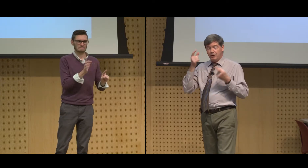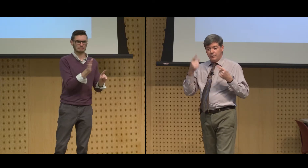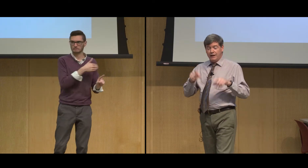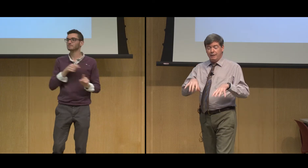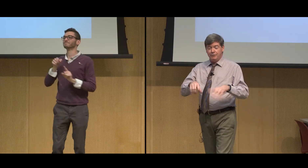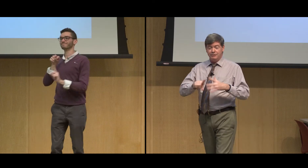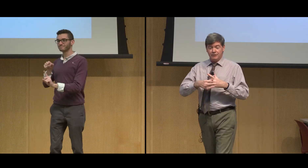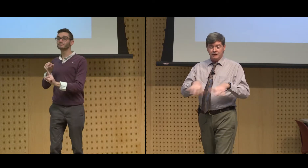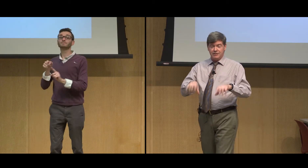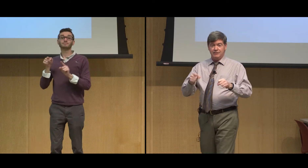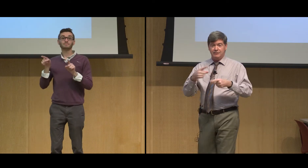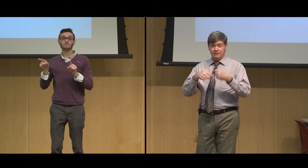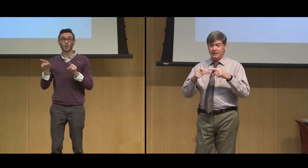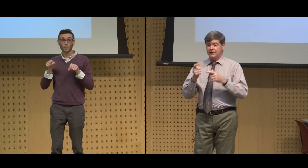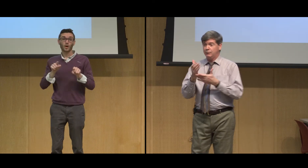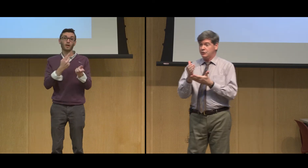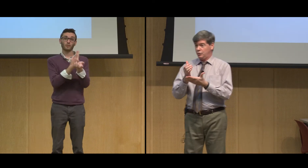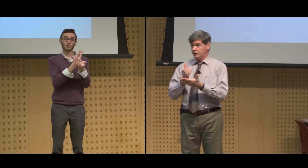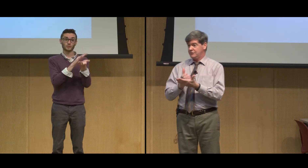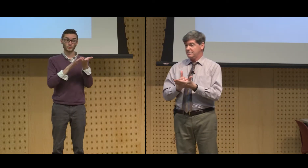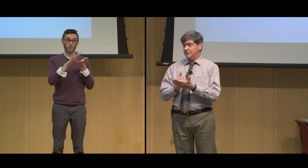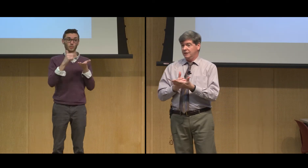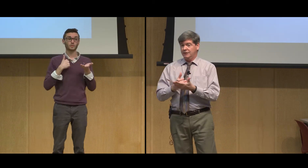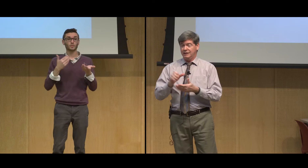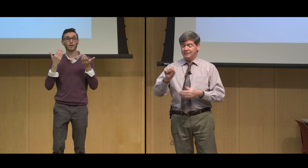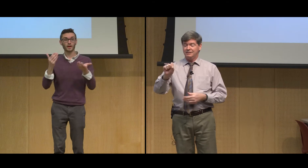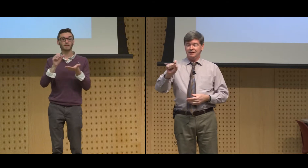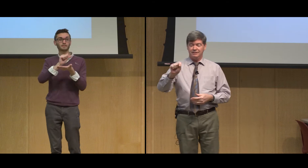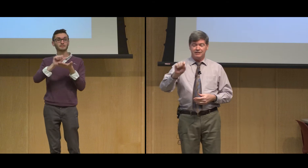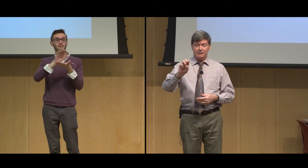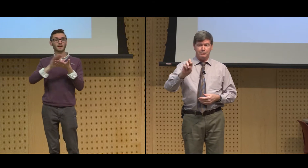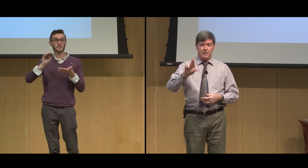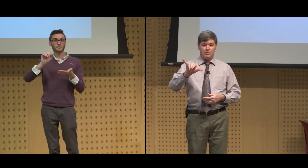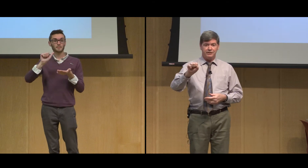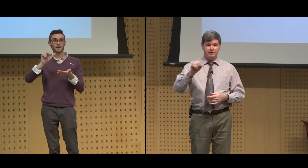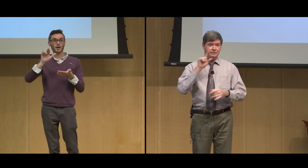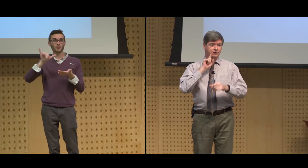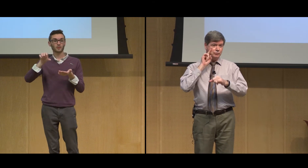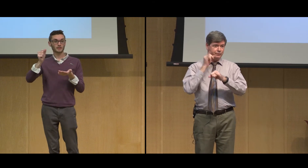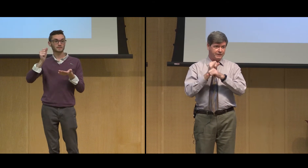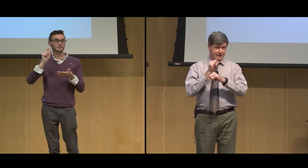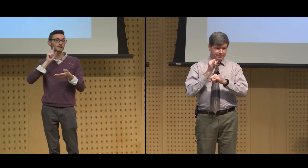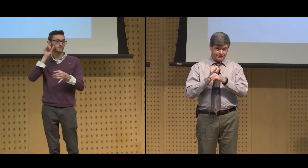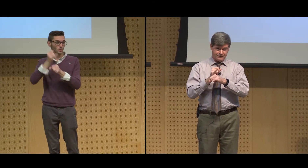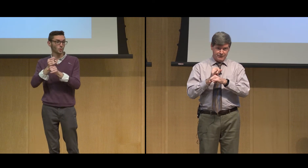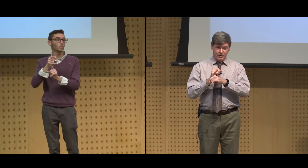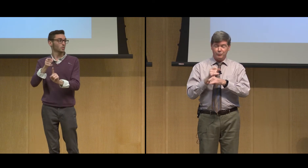I happened to start taking sign language courses at St. Mary's School for the Deaf,